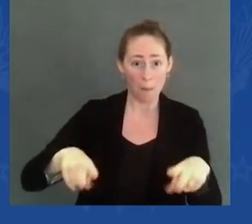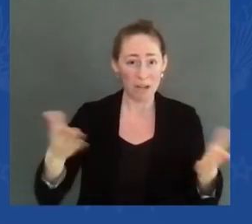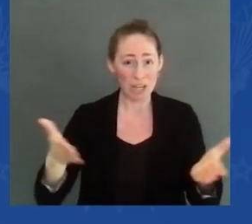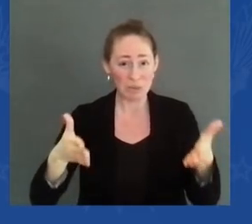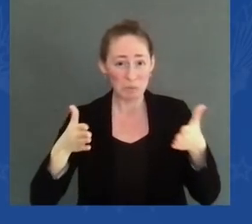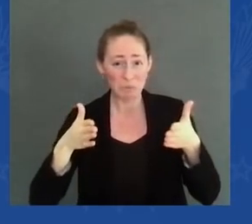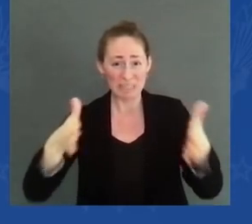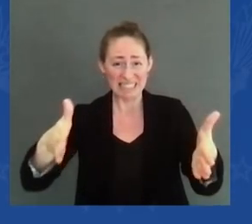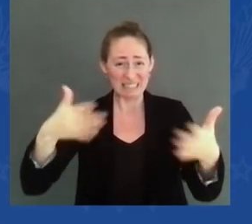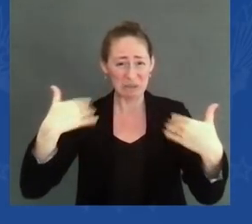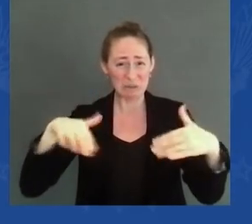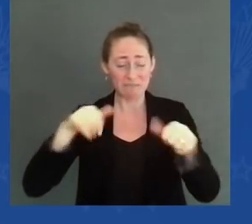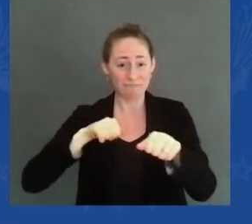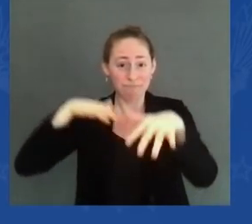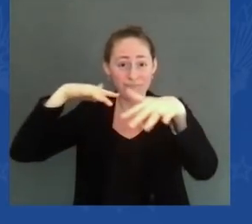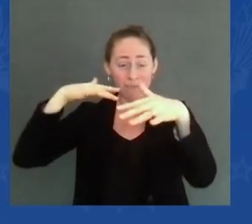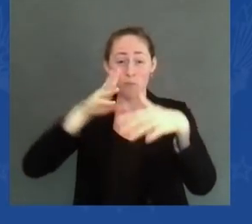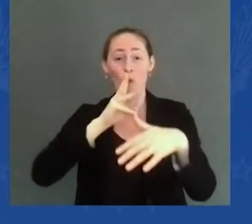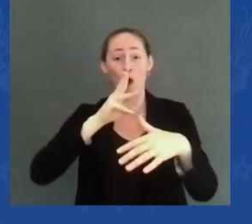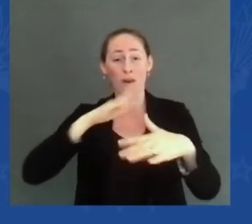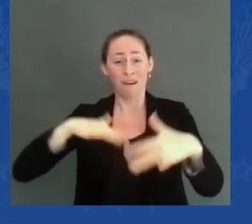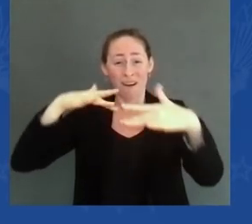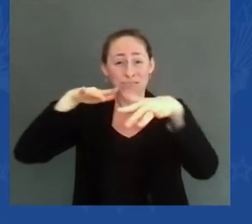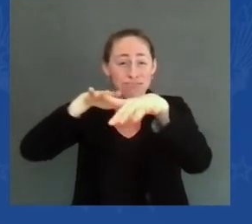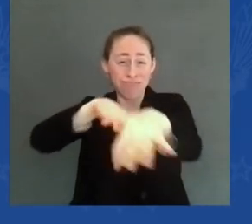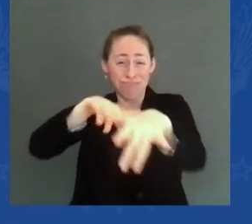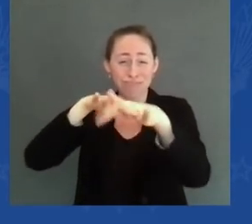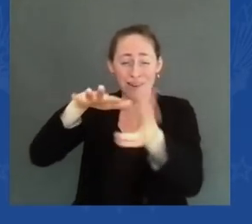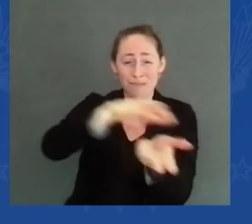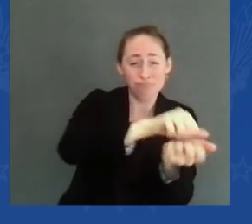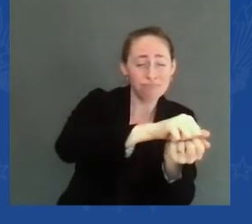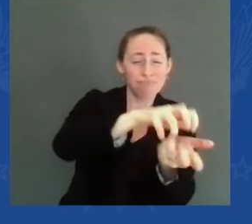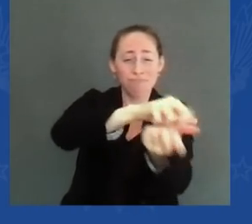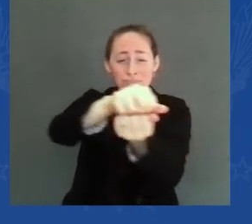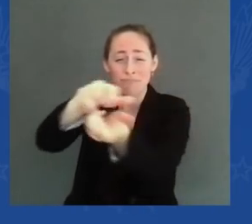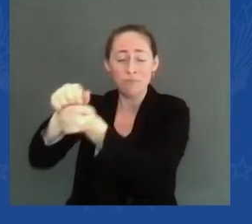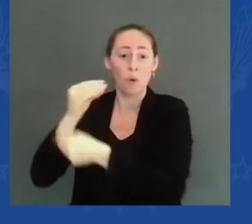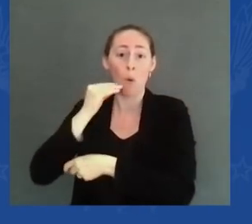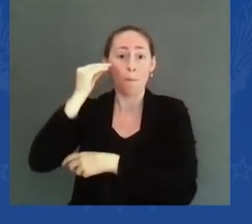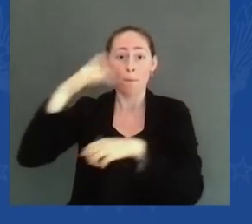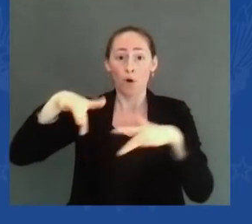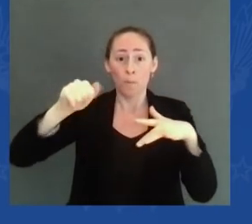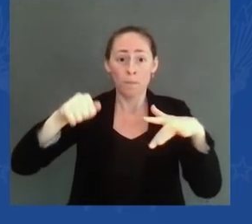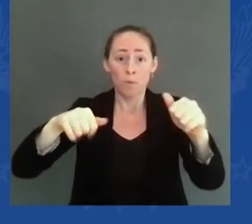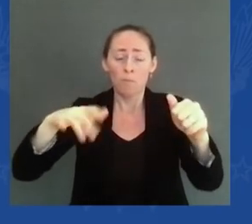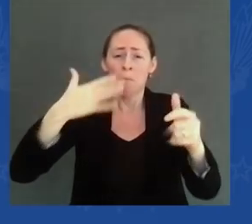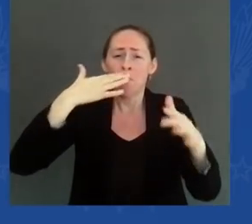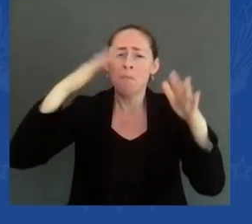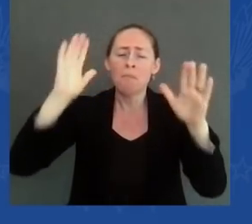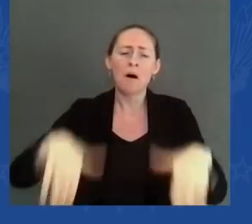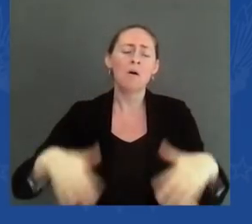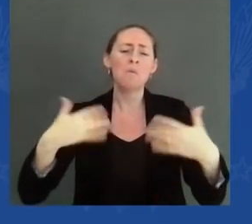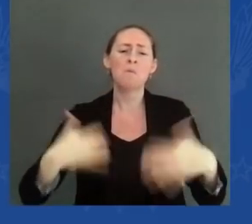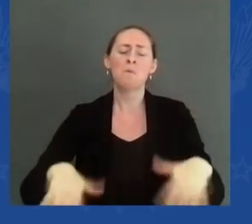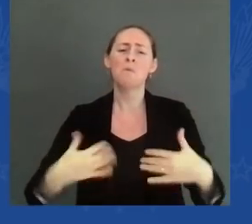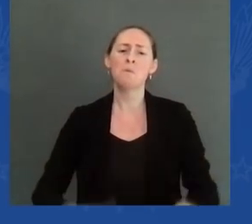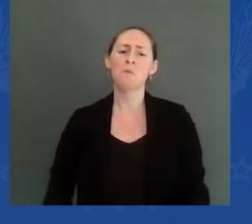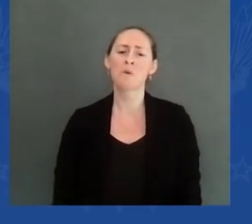It's an emotional day for all of us to see this, but the chance to see these resilient people and Junior right here, who's the mayor of the streets. Junior, how are you my friend?